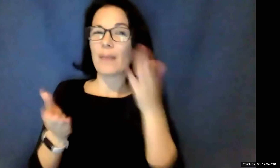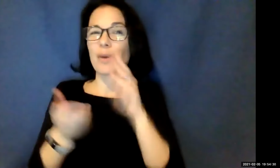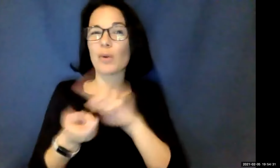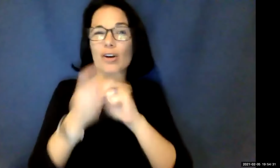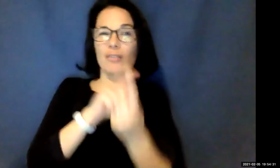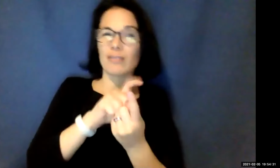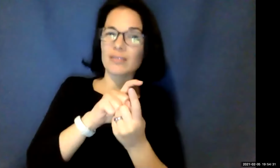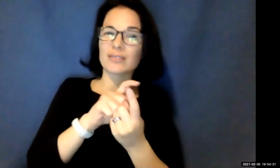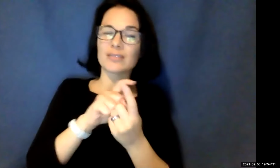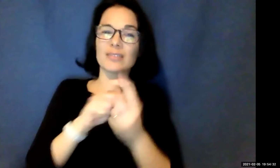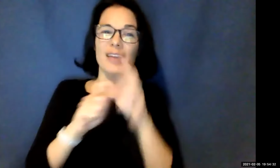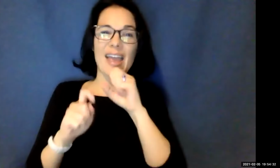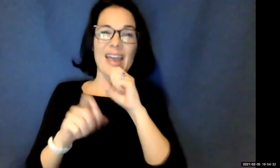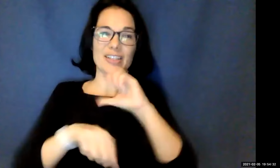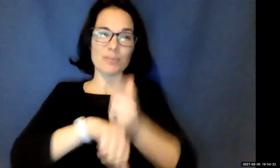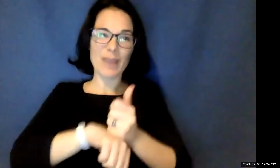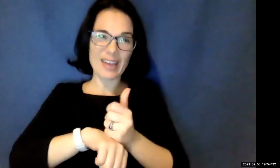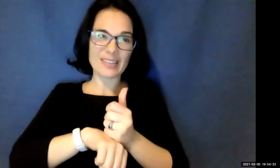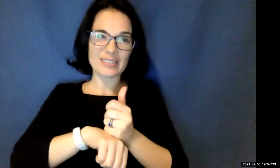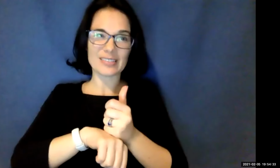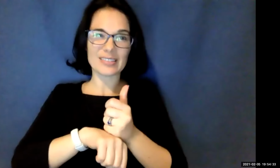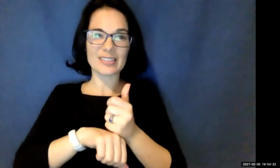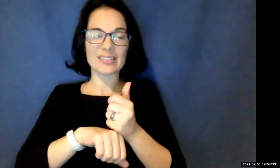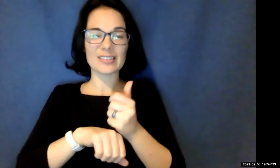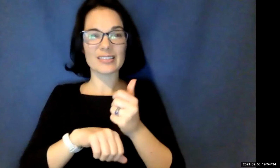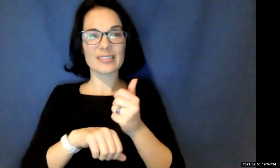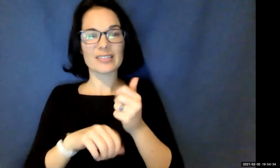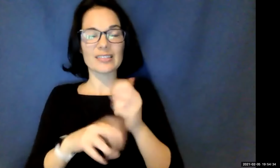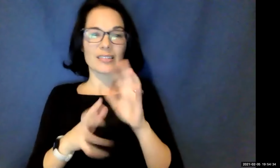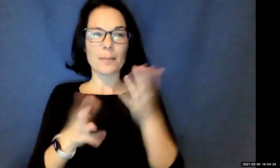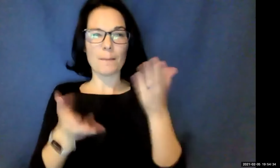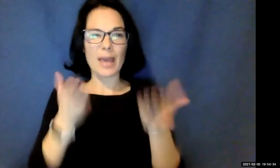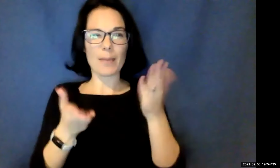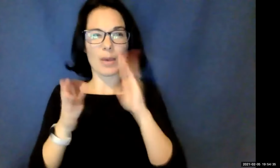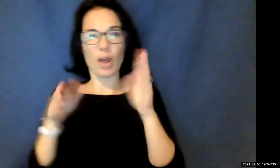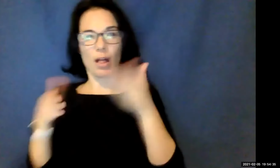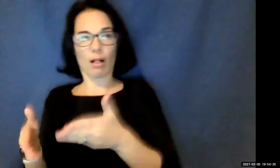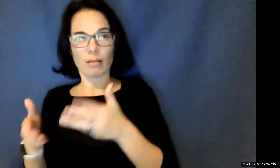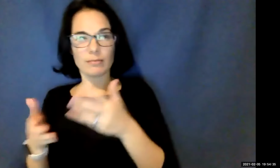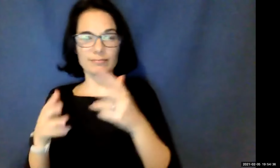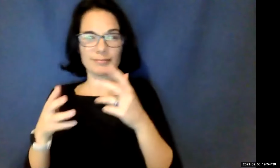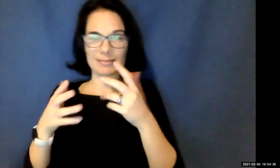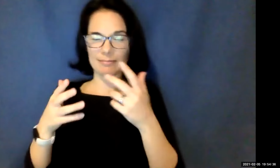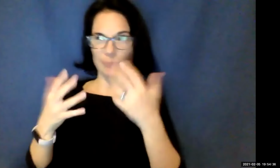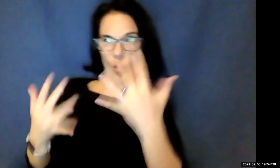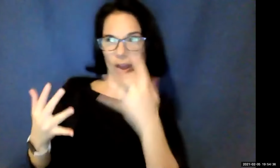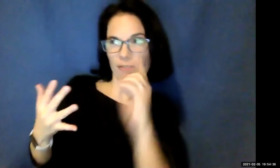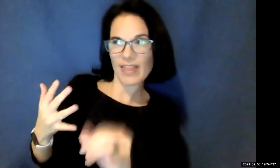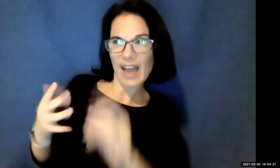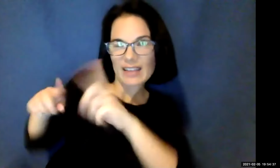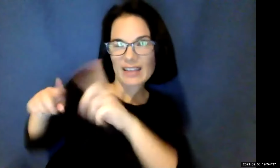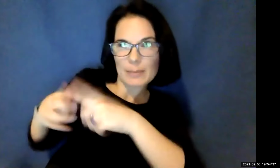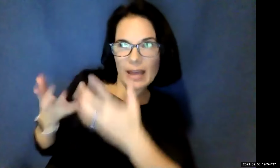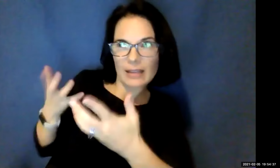model, or at least highly significant age-based model. We’re waiting on details of that. We don’t really know what that means.